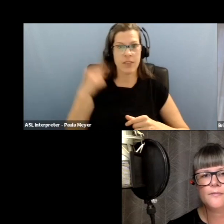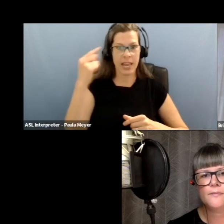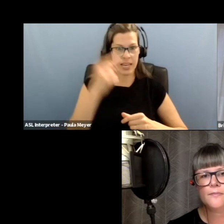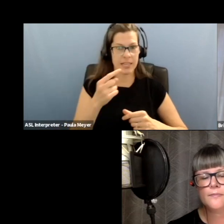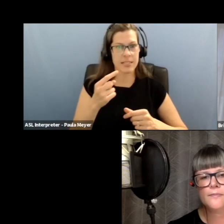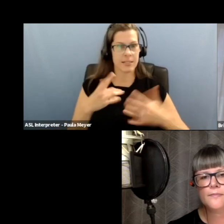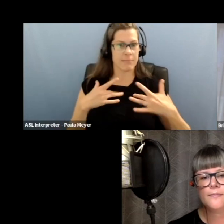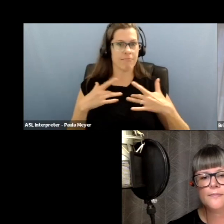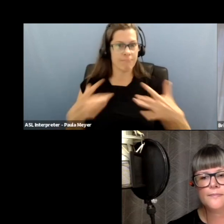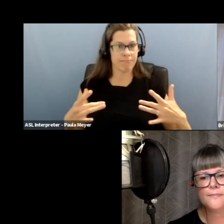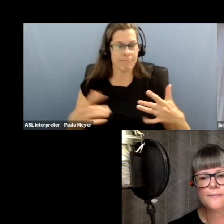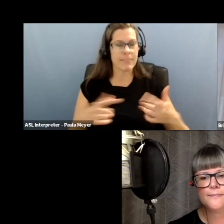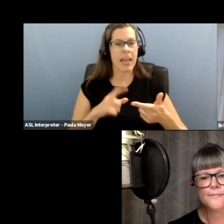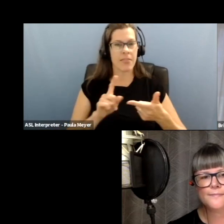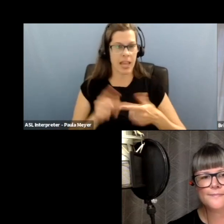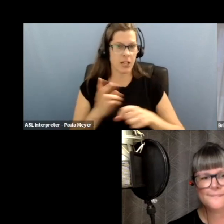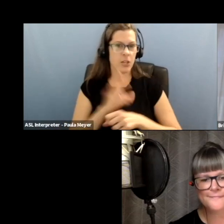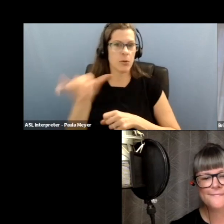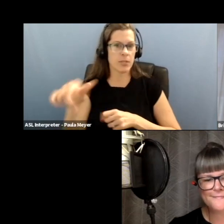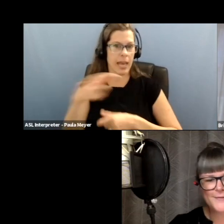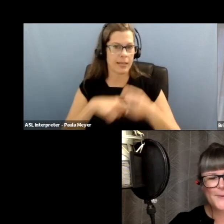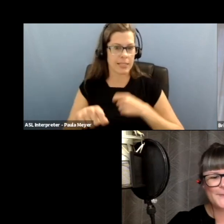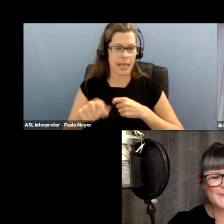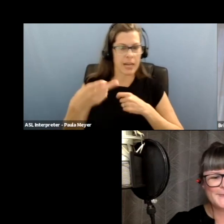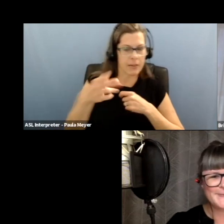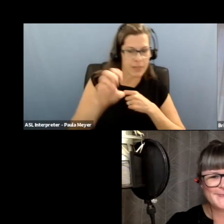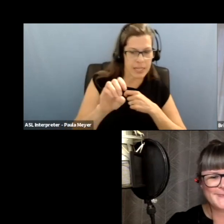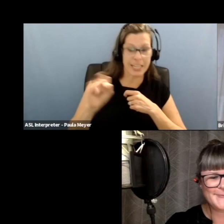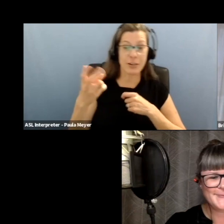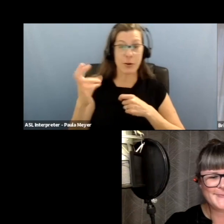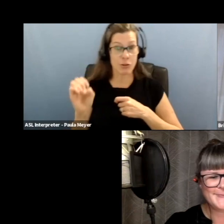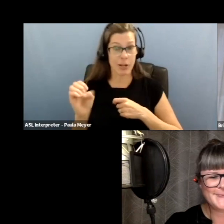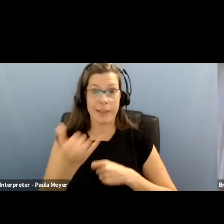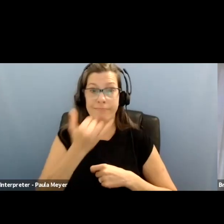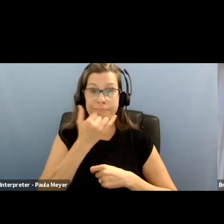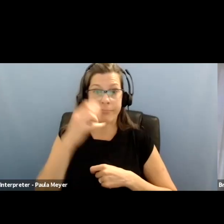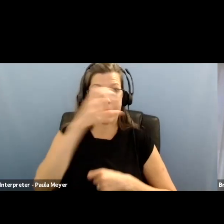Wonderful. Thank you so much, Bridget. I will have you exit the stage and we will